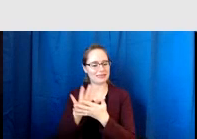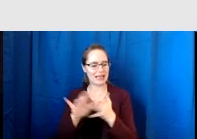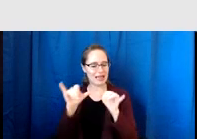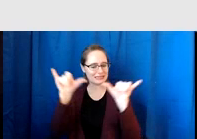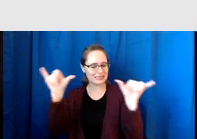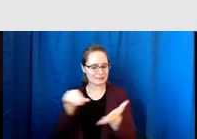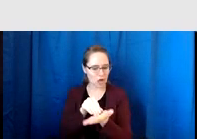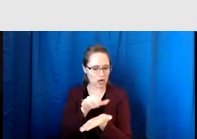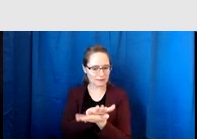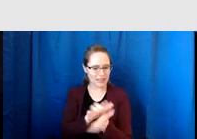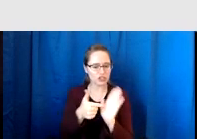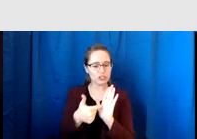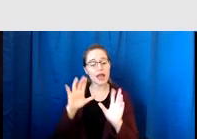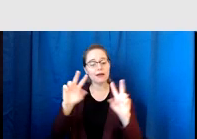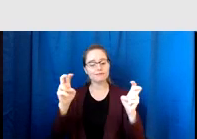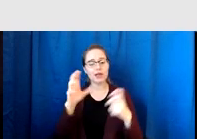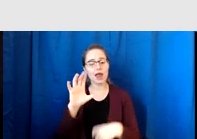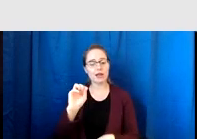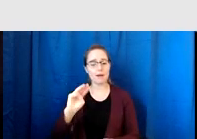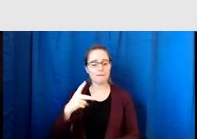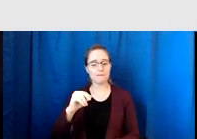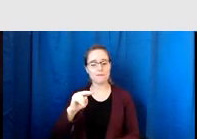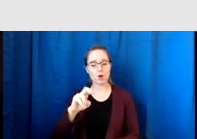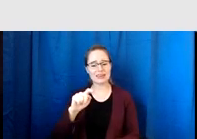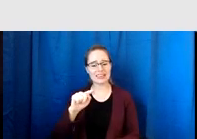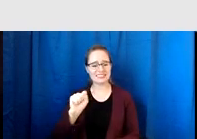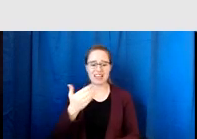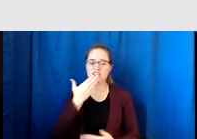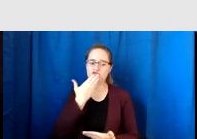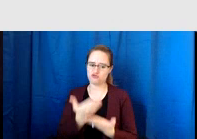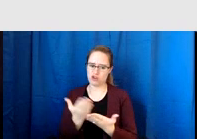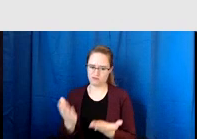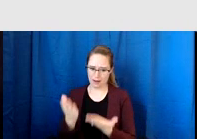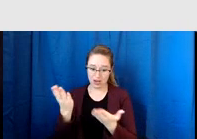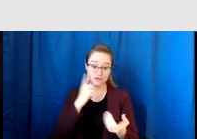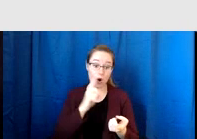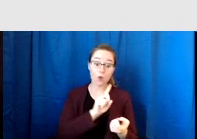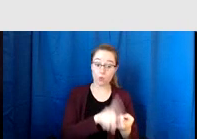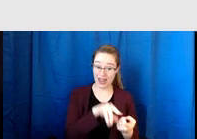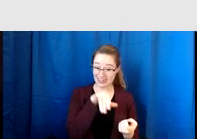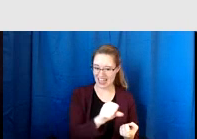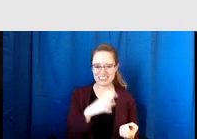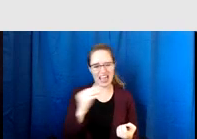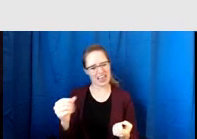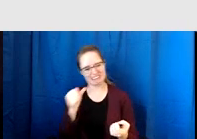on components has some really good recommendations on when and when not to use various components